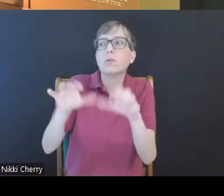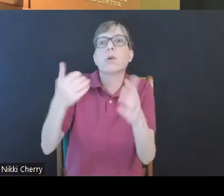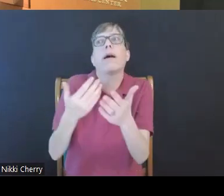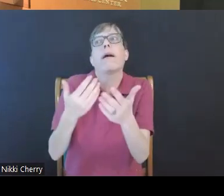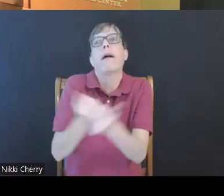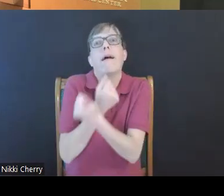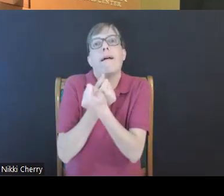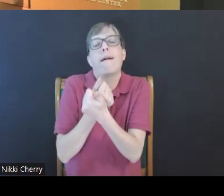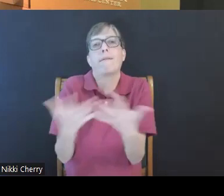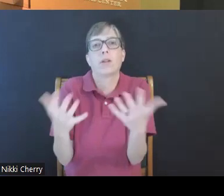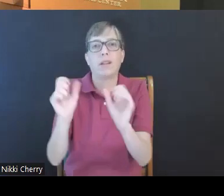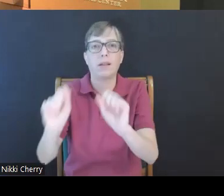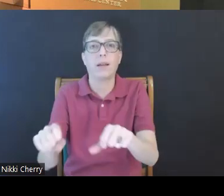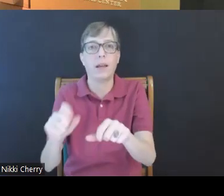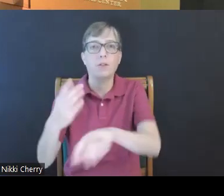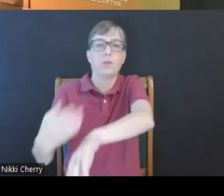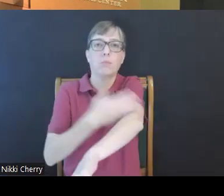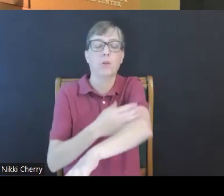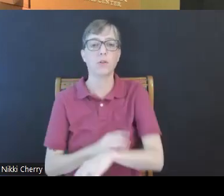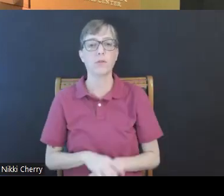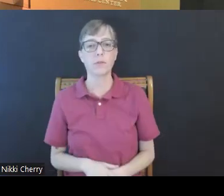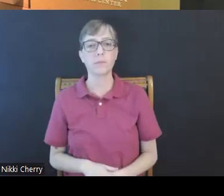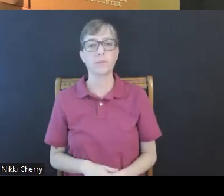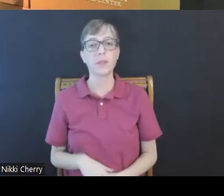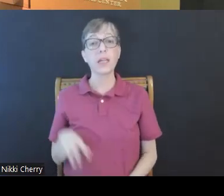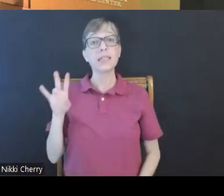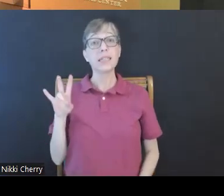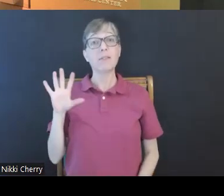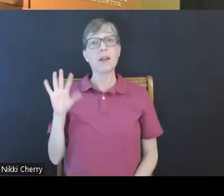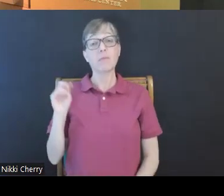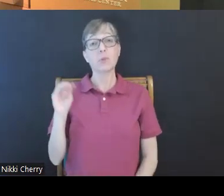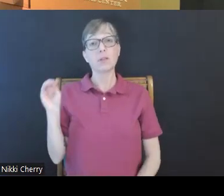do 75% of the time they pulled out a prescription pad and wrote an anti-depressant prescription for